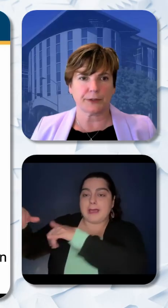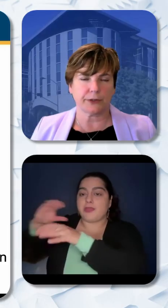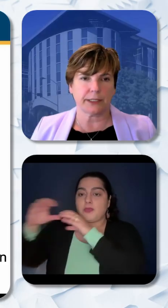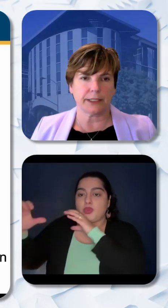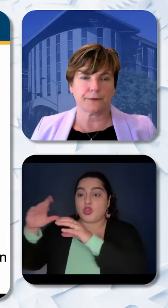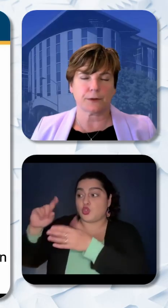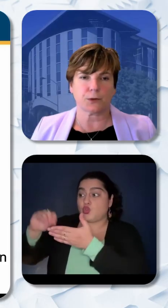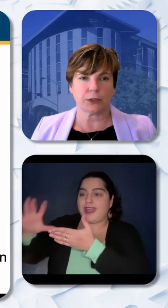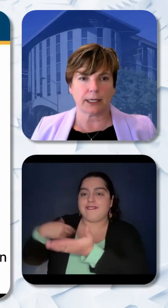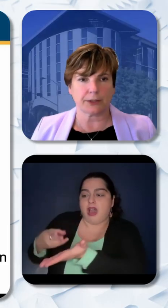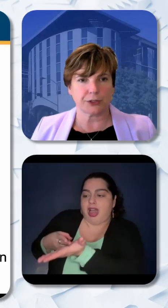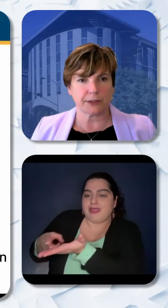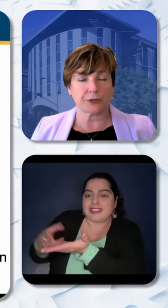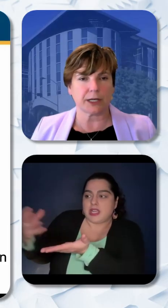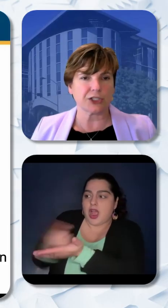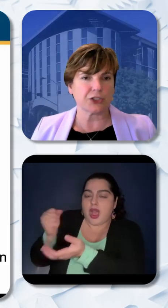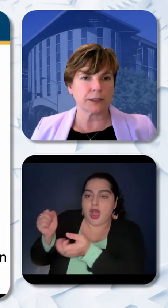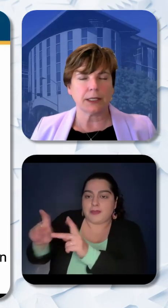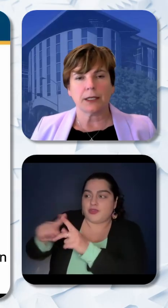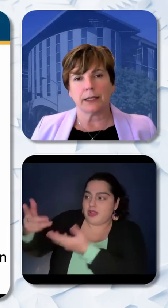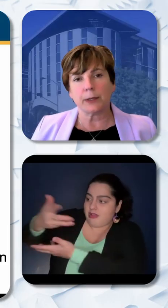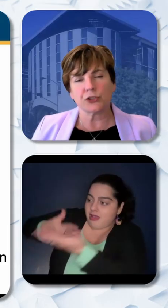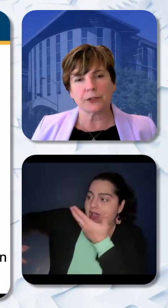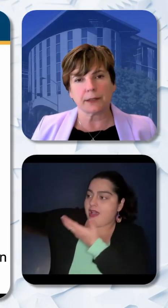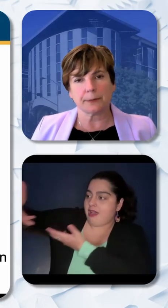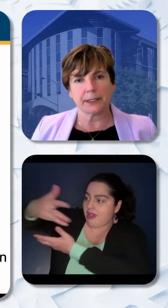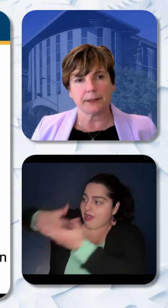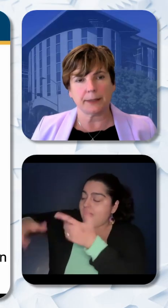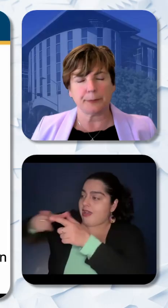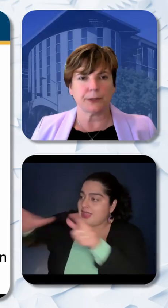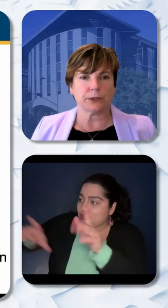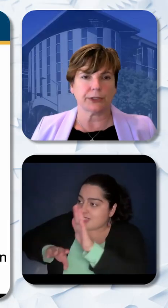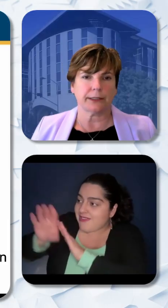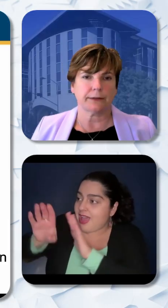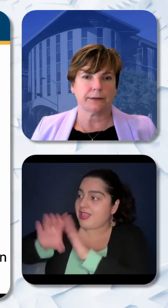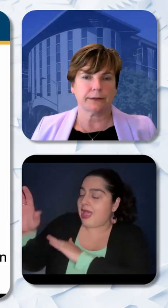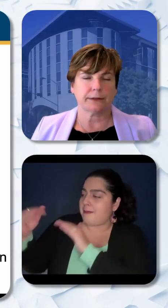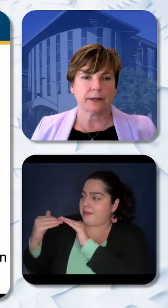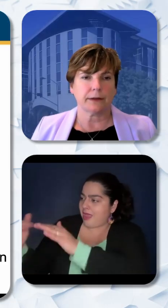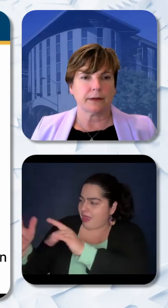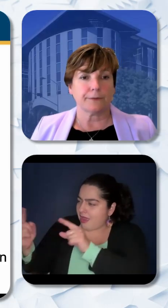opportunities for social action interaction, language development, and peer learning.